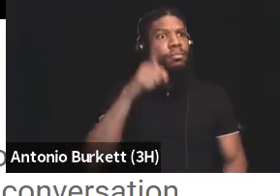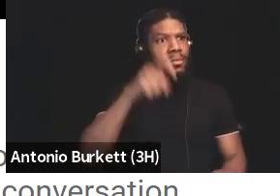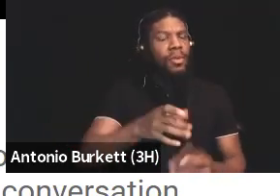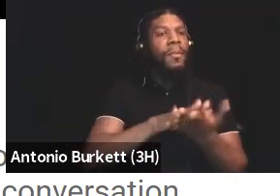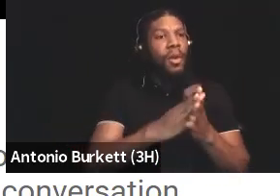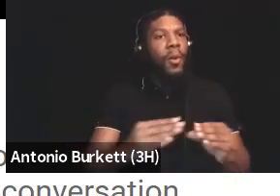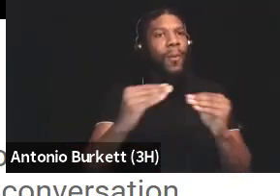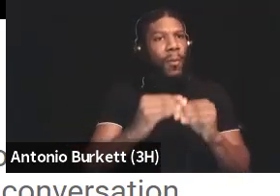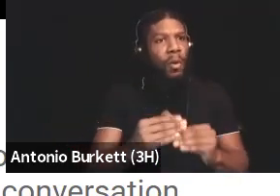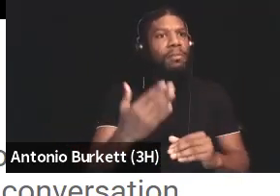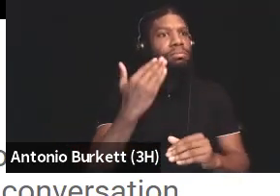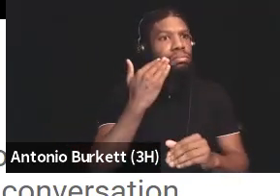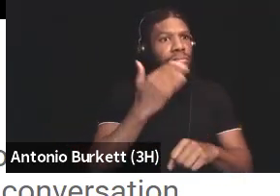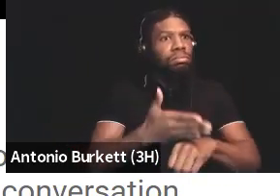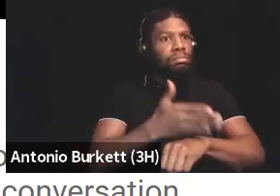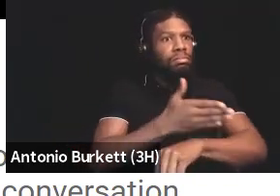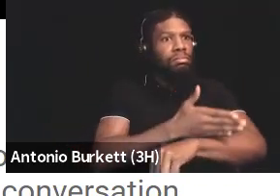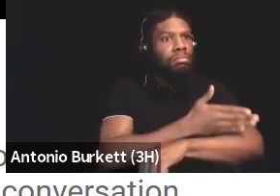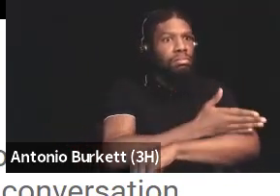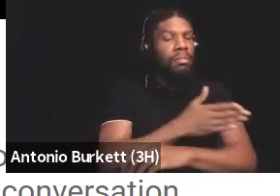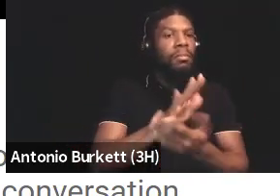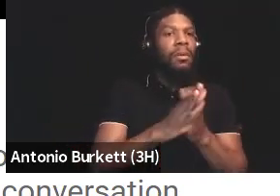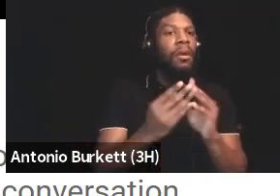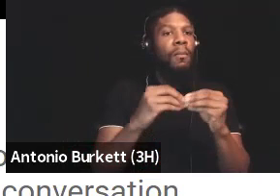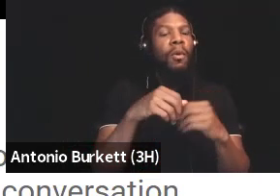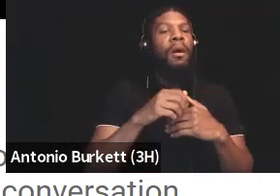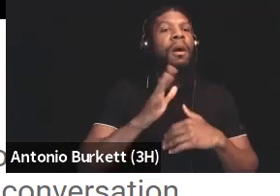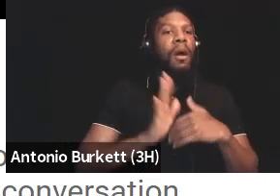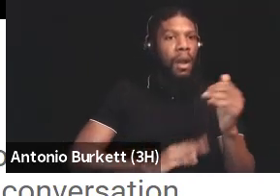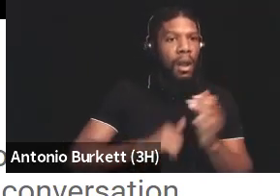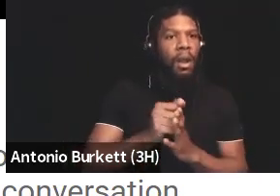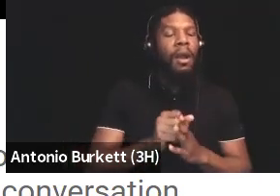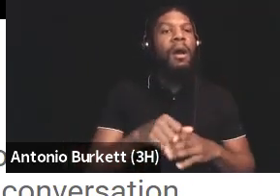more comfortable with, and the more that we can help them with that, I think the better off all